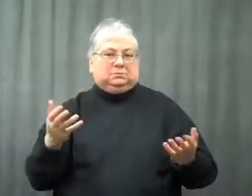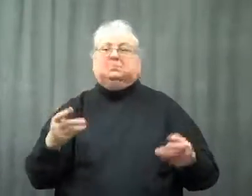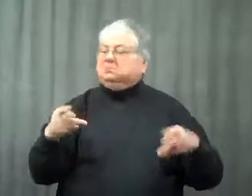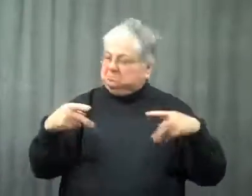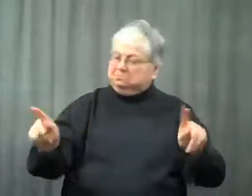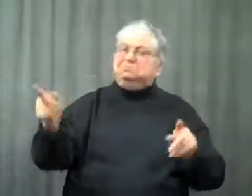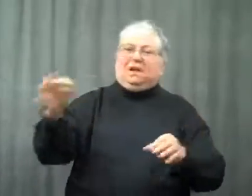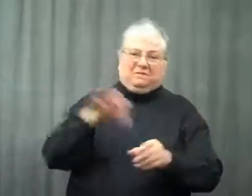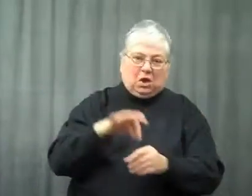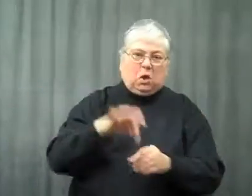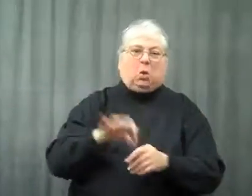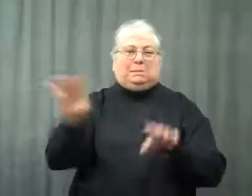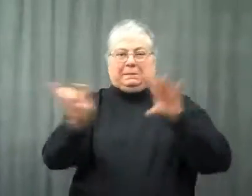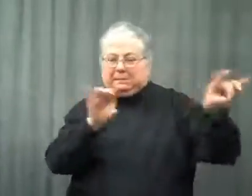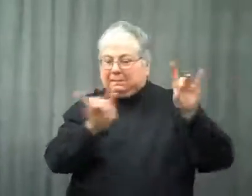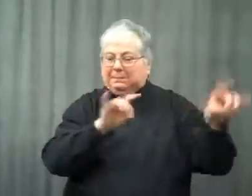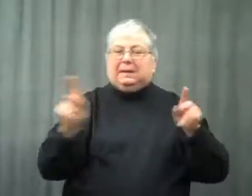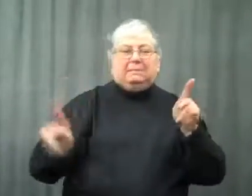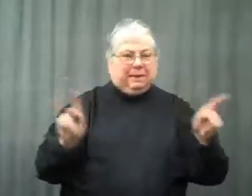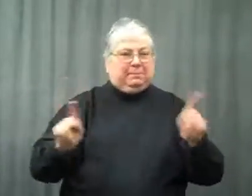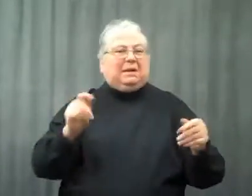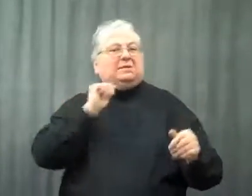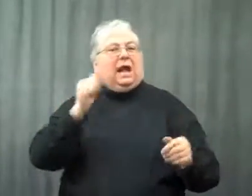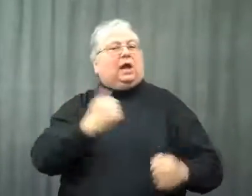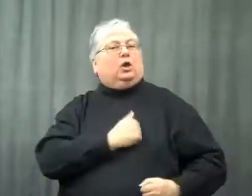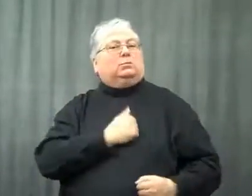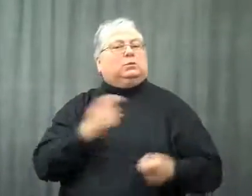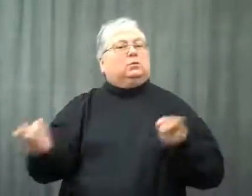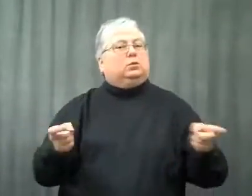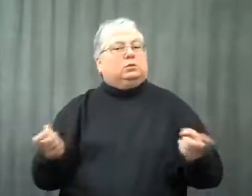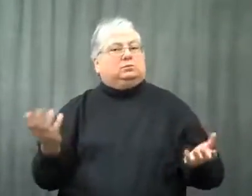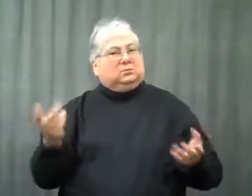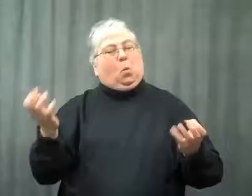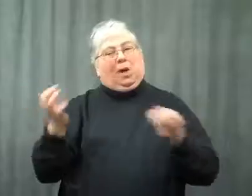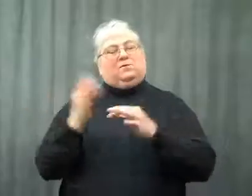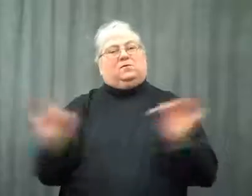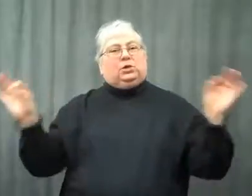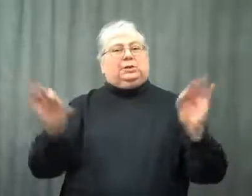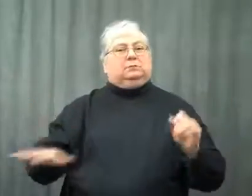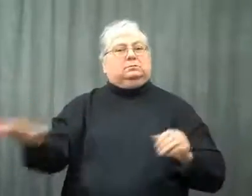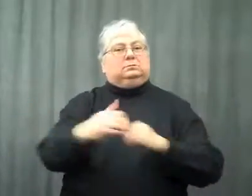They were willing to permit an election so people who were not in the military could rule. They wanted a free country.